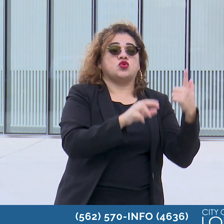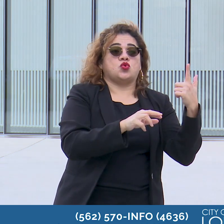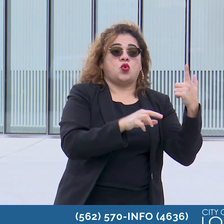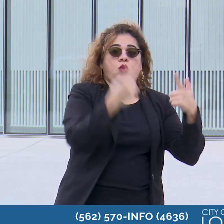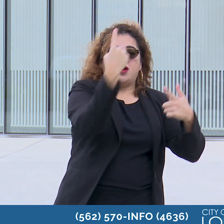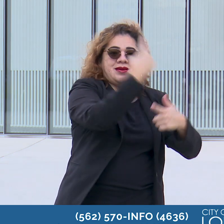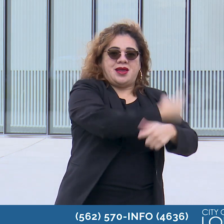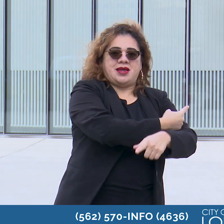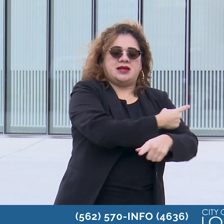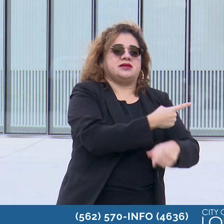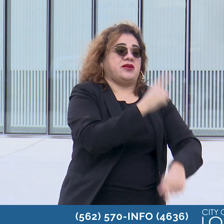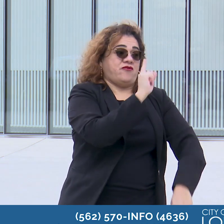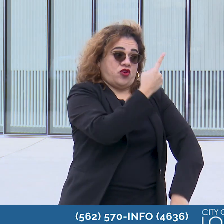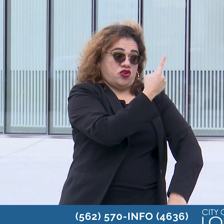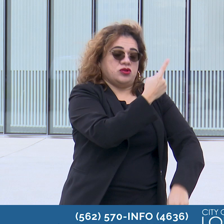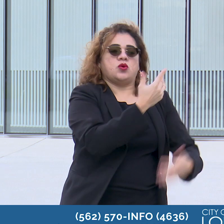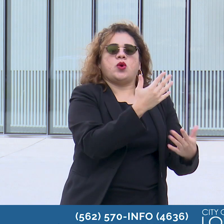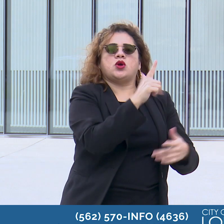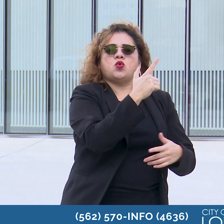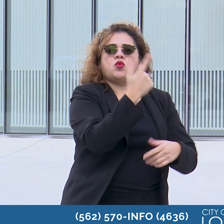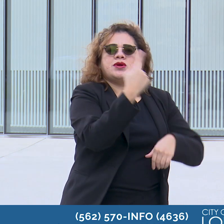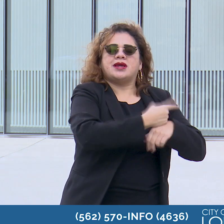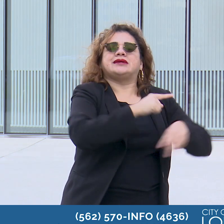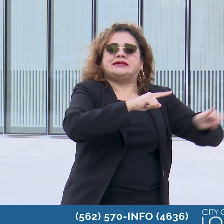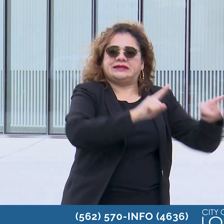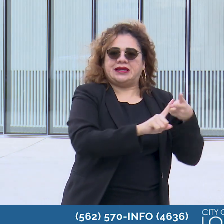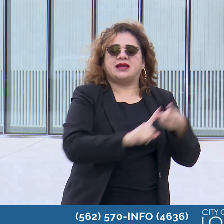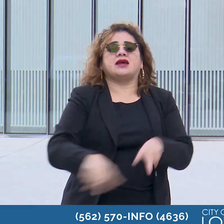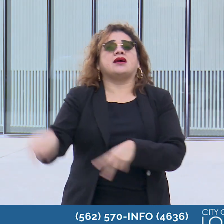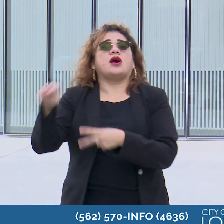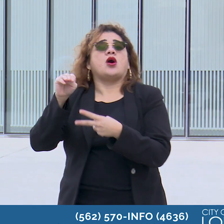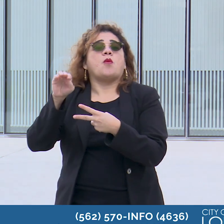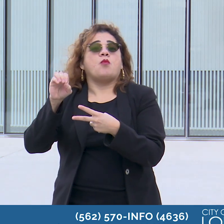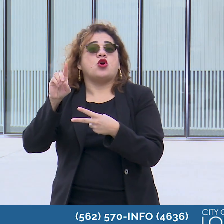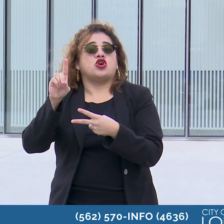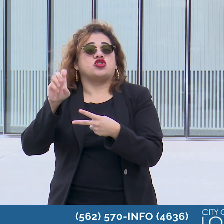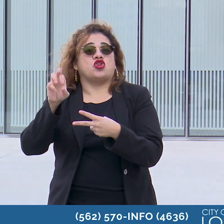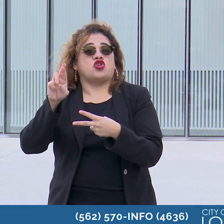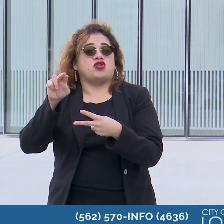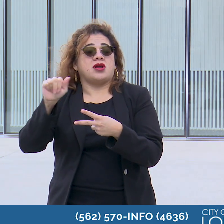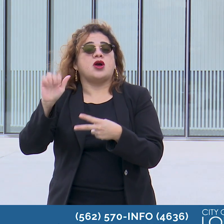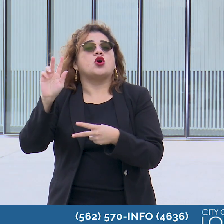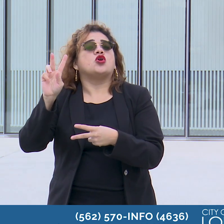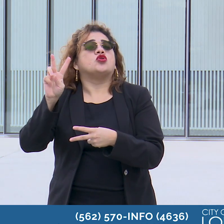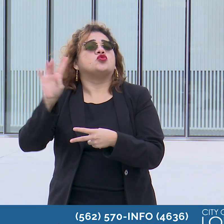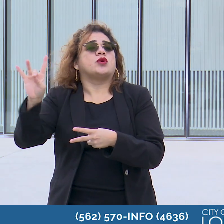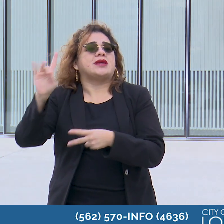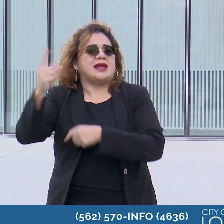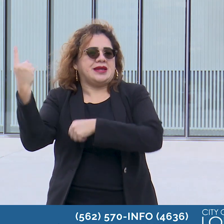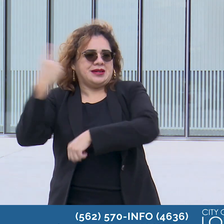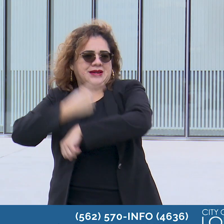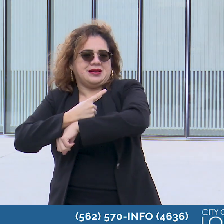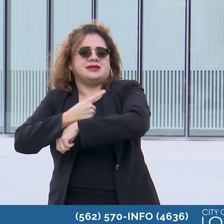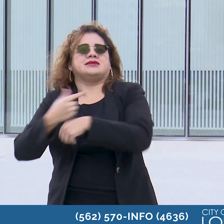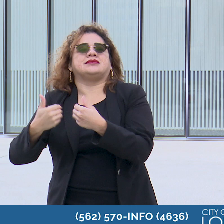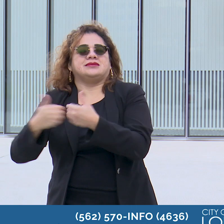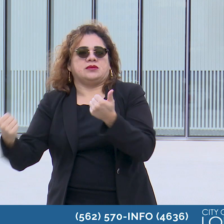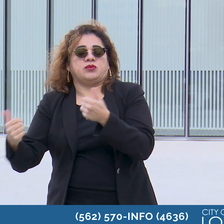28 days apart so 21 for Pfizer and 28 for Moderna. We are getting both.